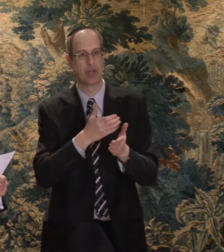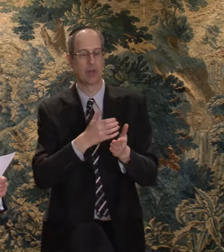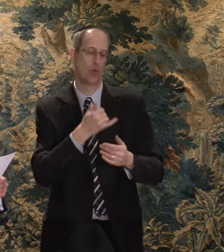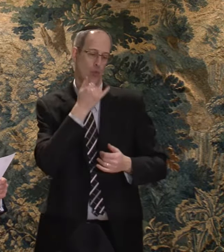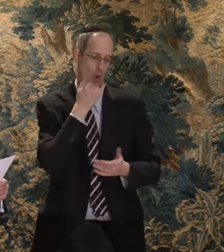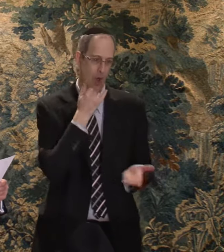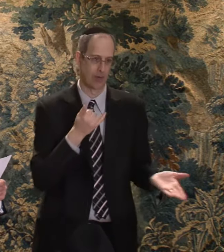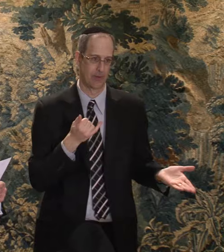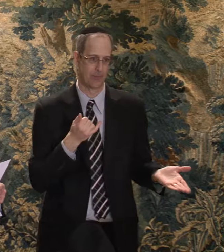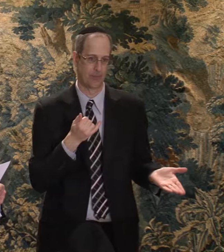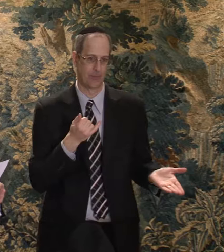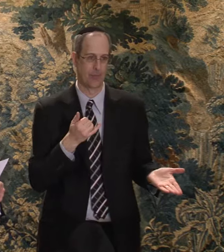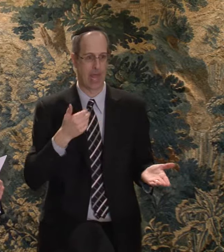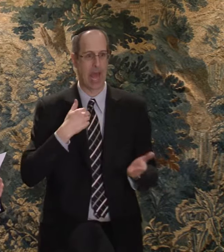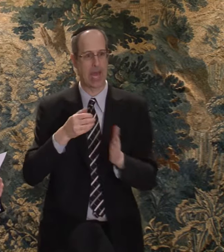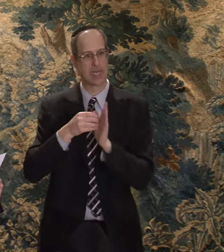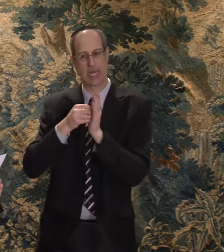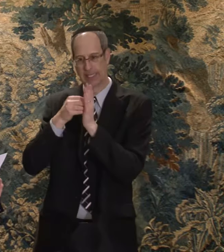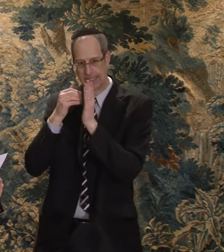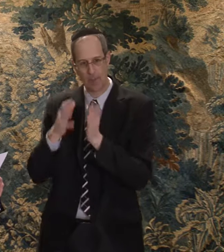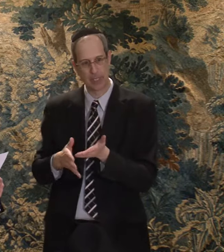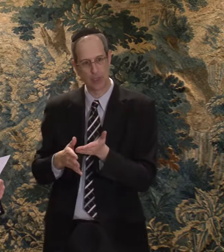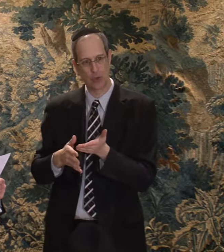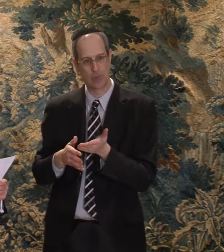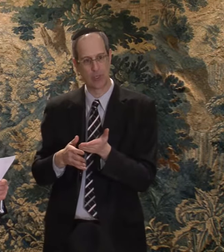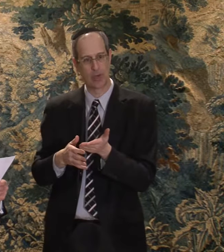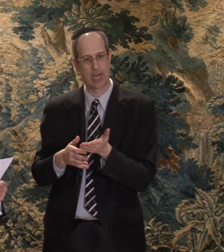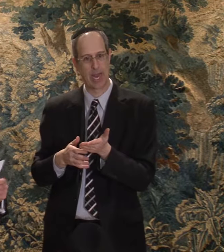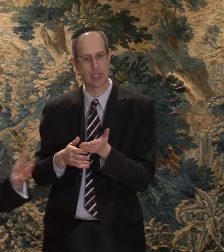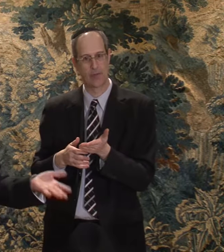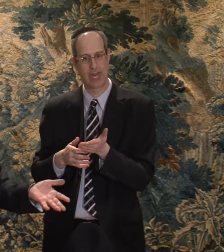we had tell me them shall I say nay I'm sorry Ava but abled they were stingy